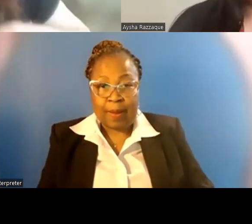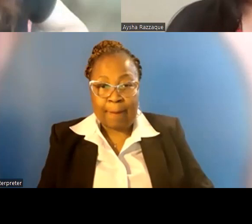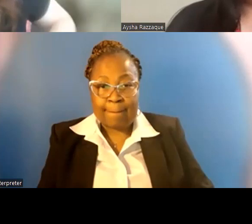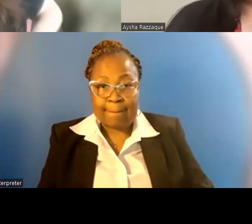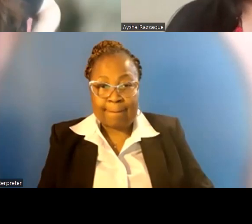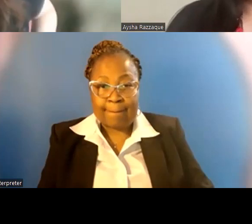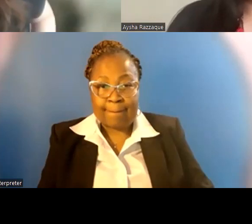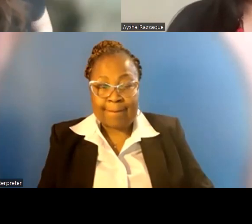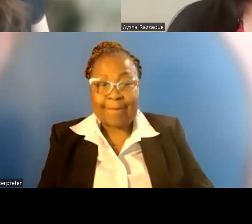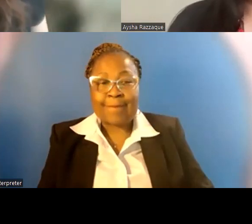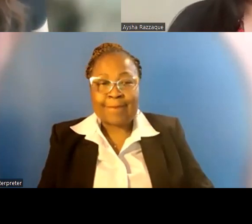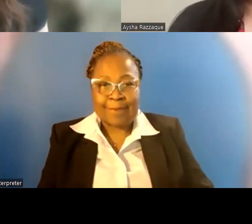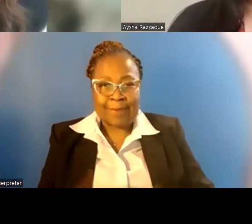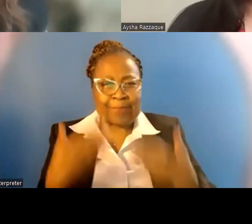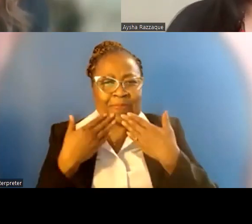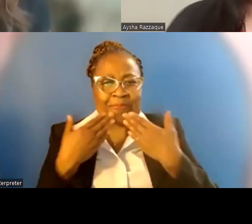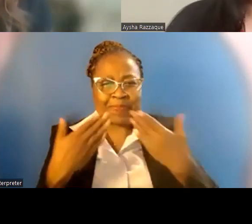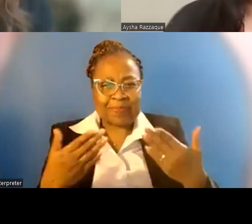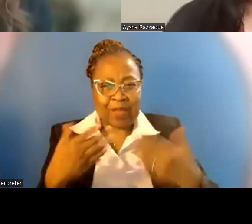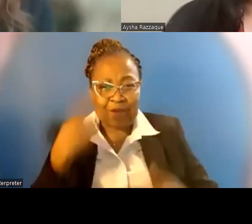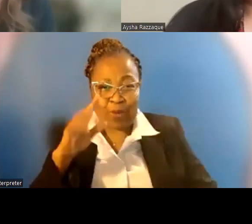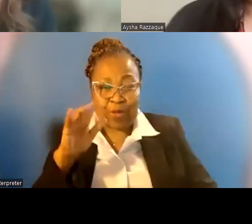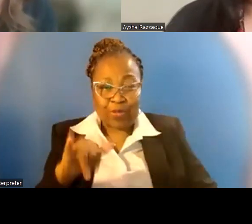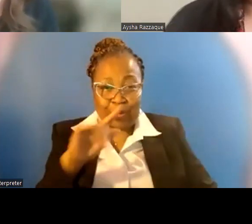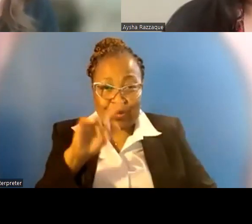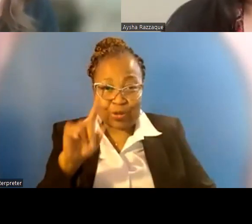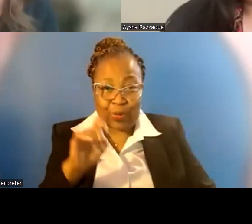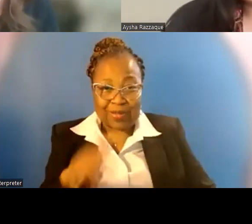Thank you for those questions and your responses